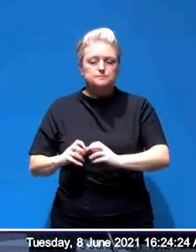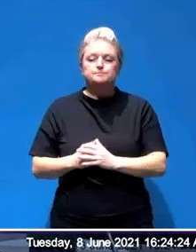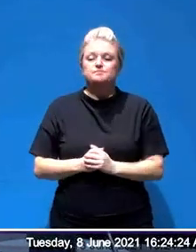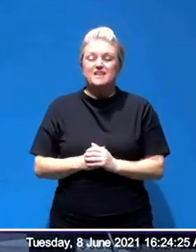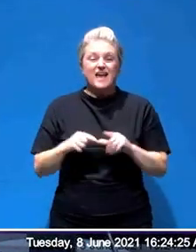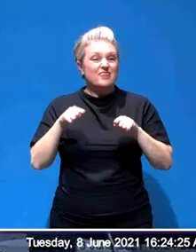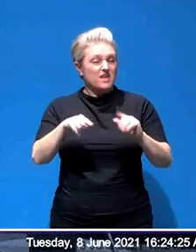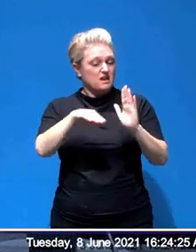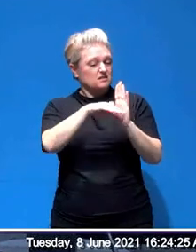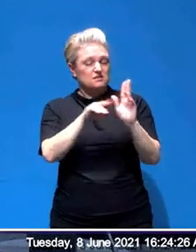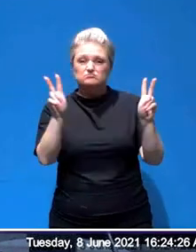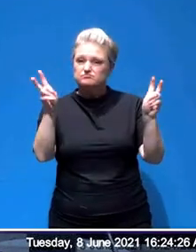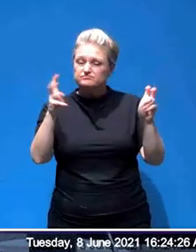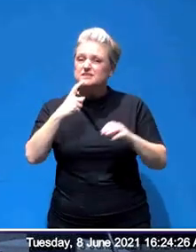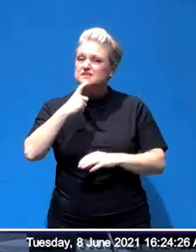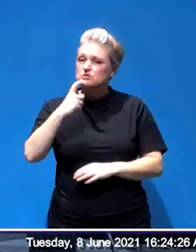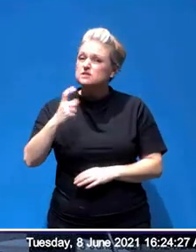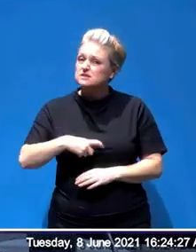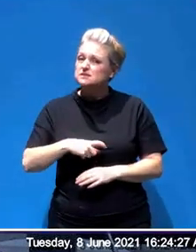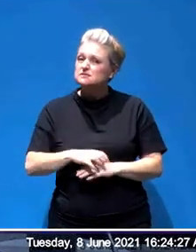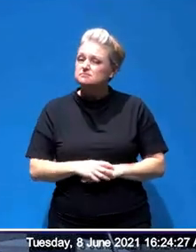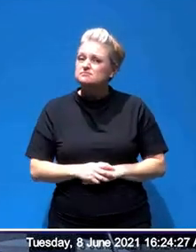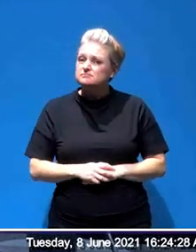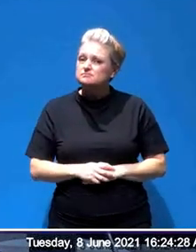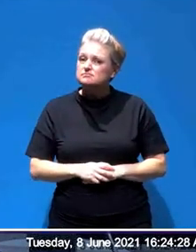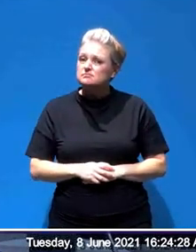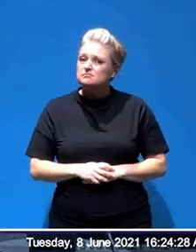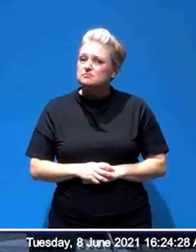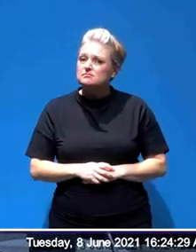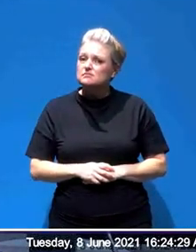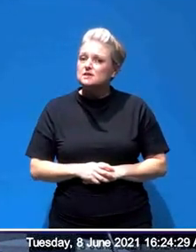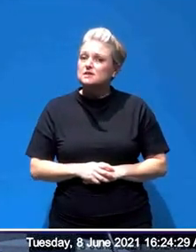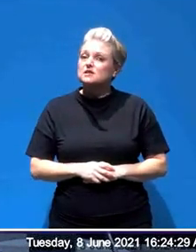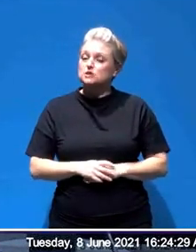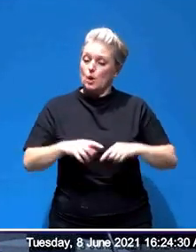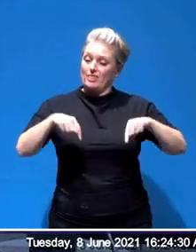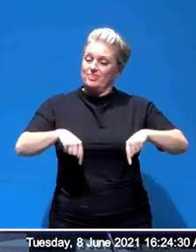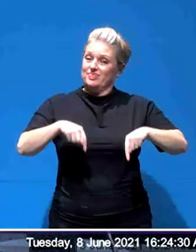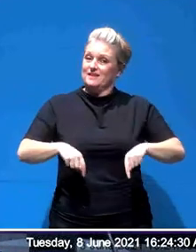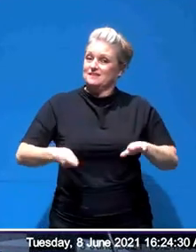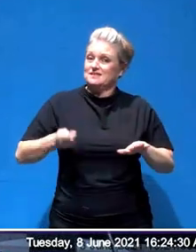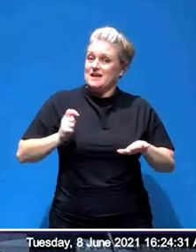Can I remind people, following the conduct of this Royal Commission, either